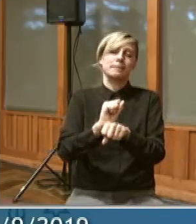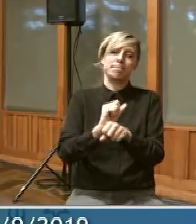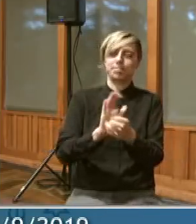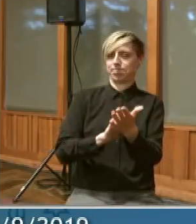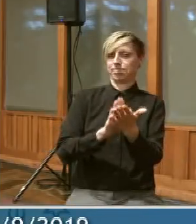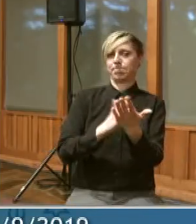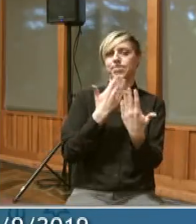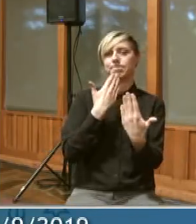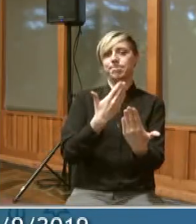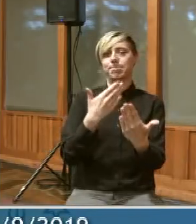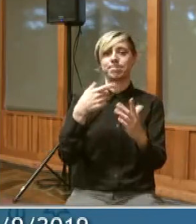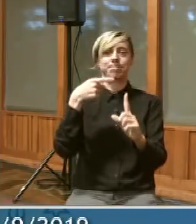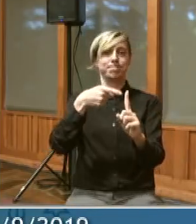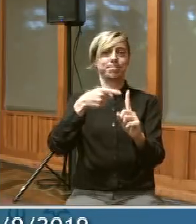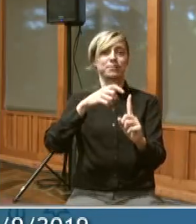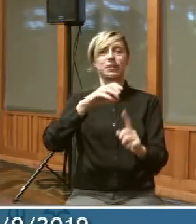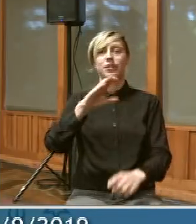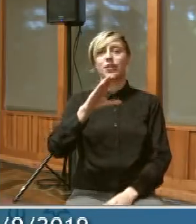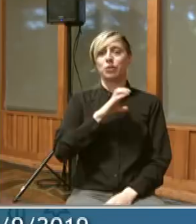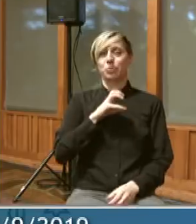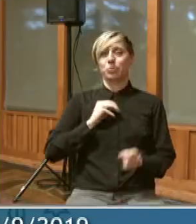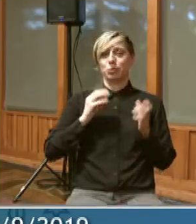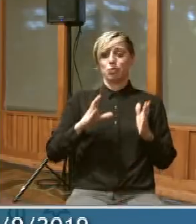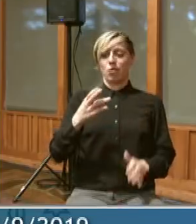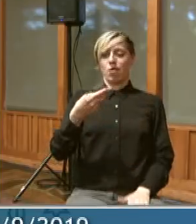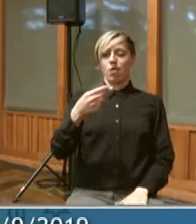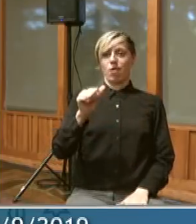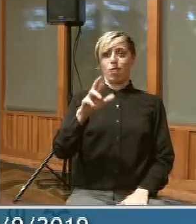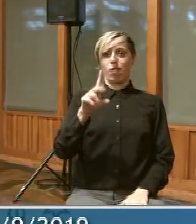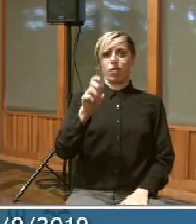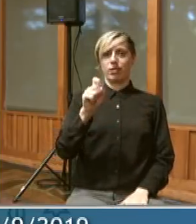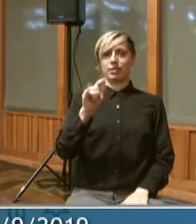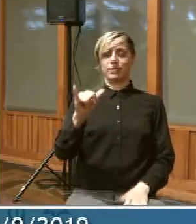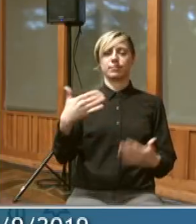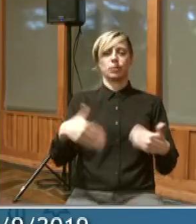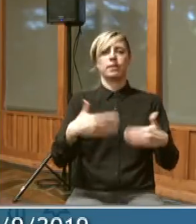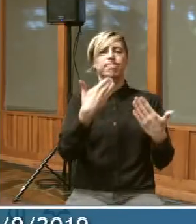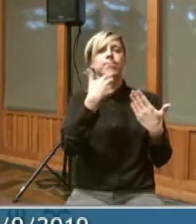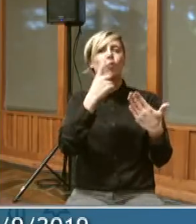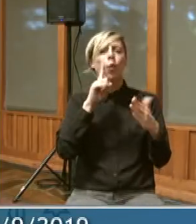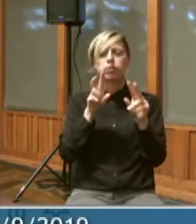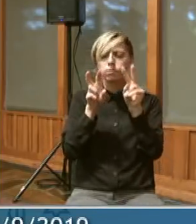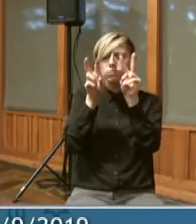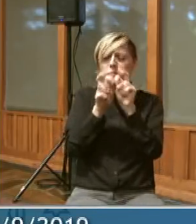CALL ON THE MONEY. I APPRECIATE THAT YOU HAVE A DIFFICULT JOB. I REALLY APPRECIATE COMMISSIONER